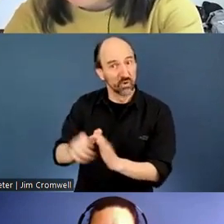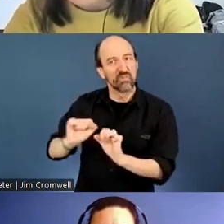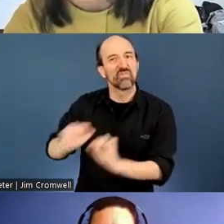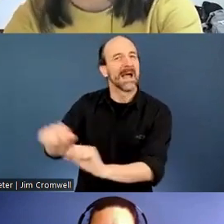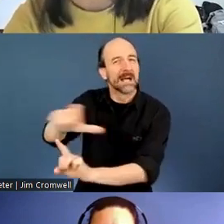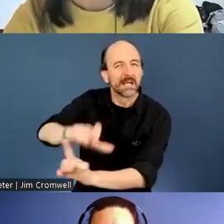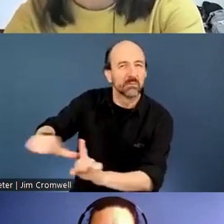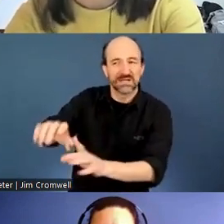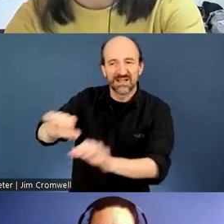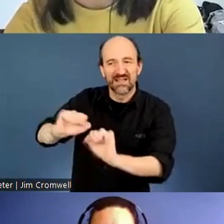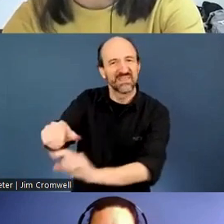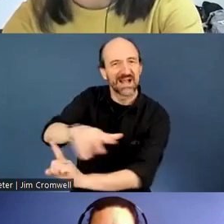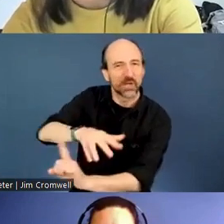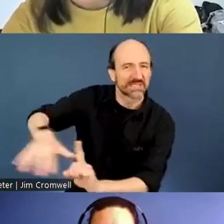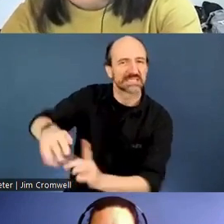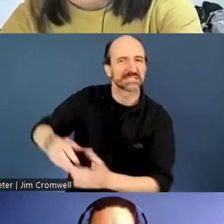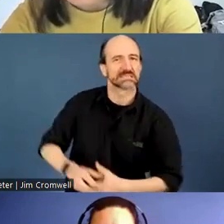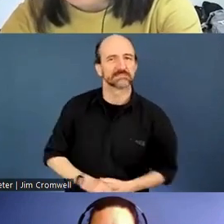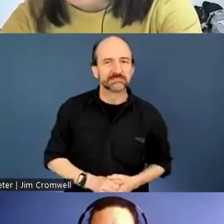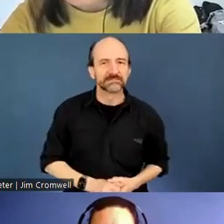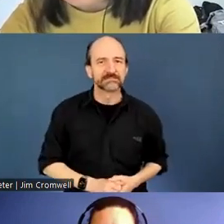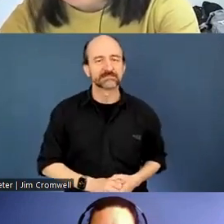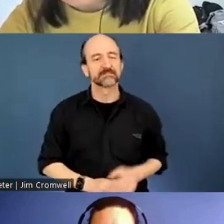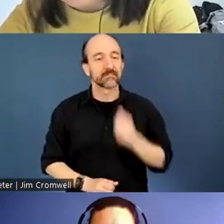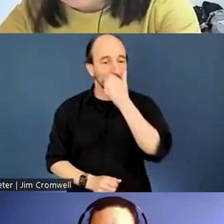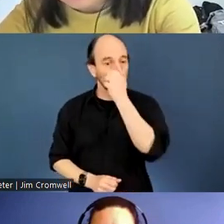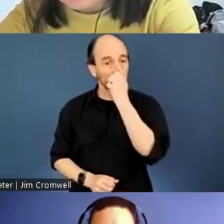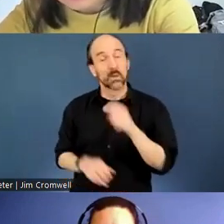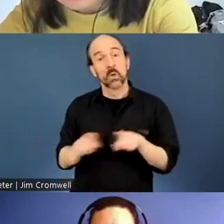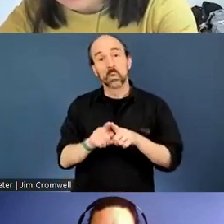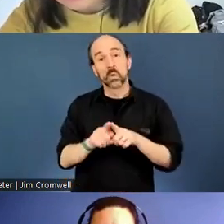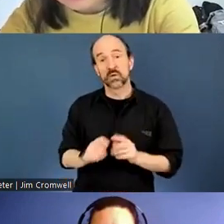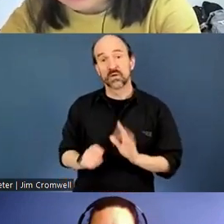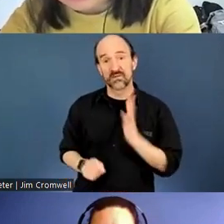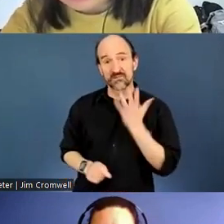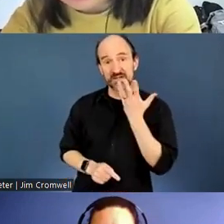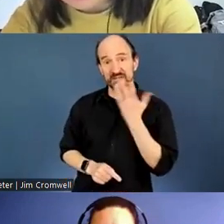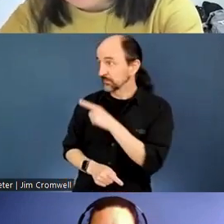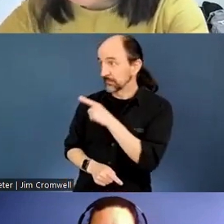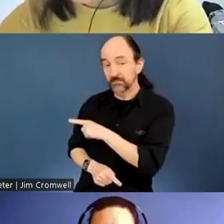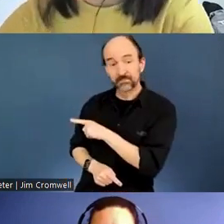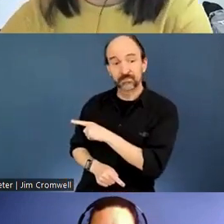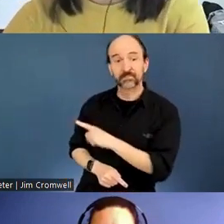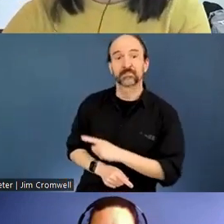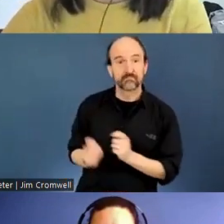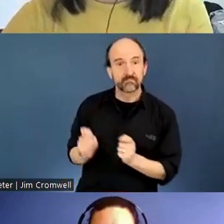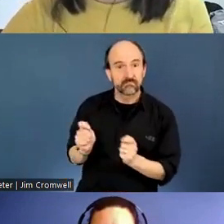that one. And lastly CLM and E&M, in our opinion, is